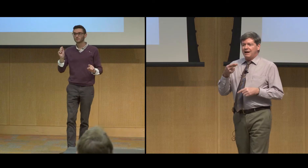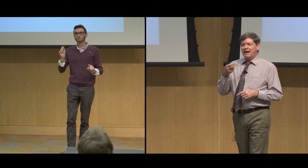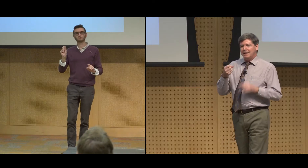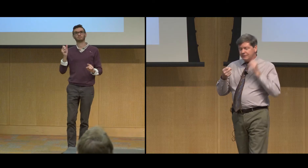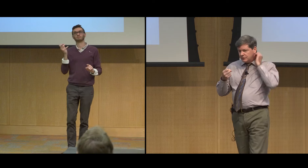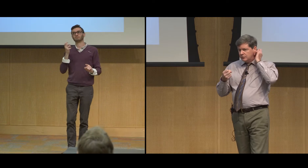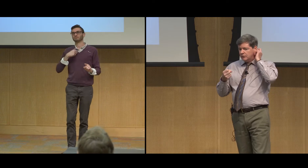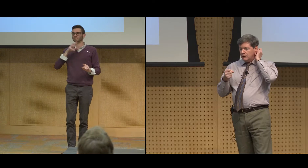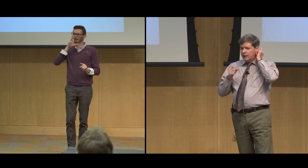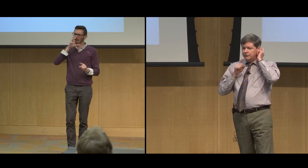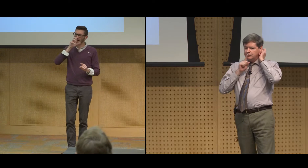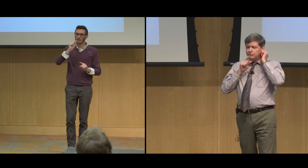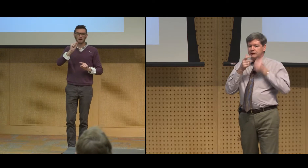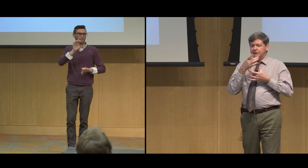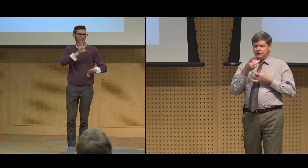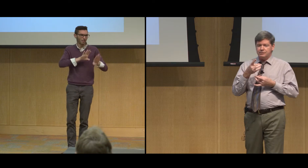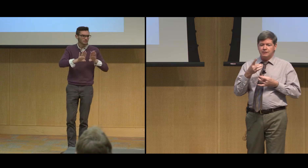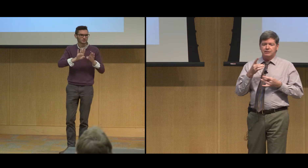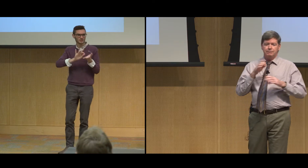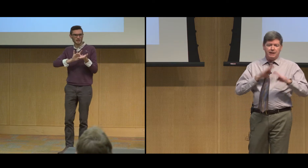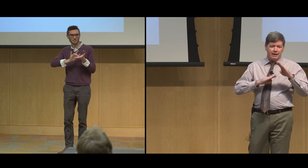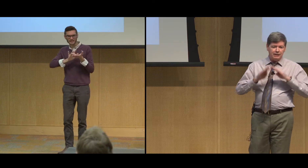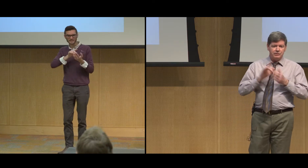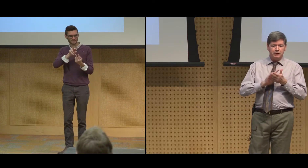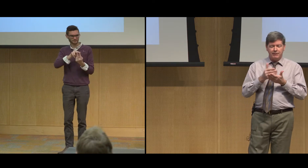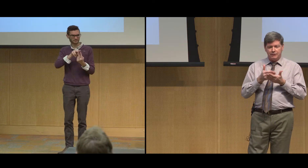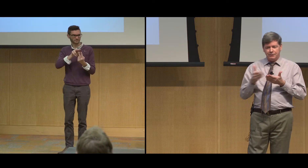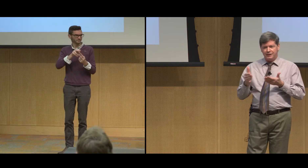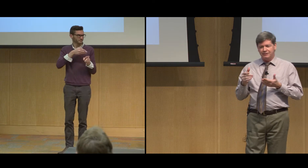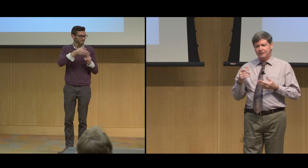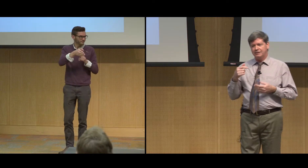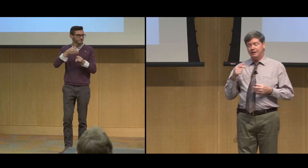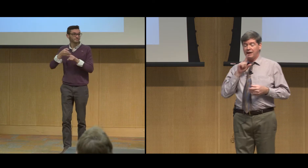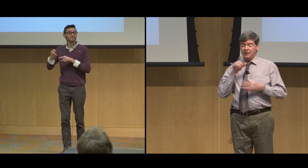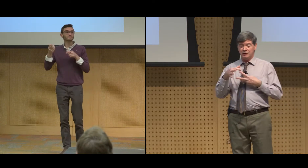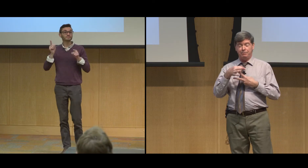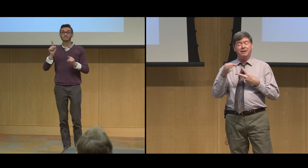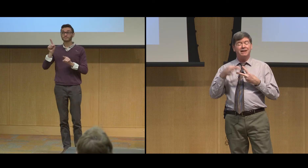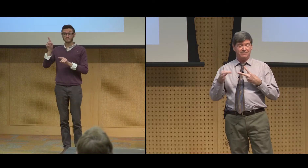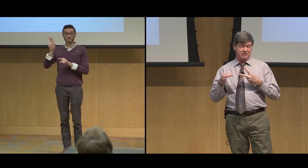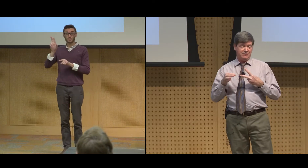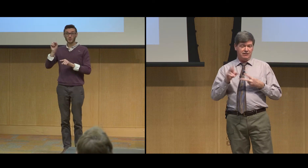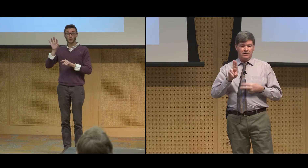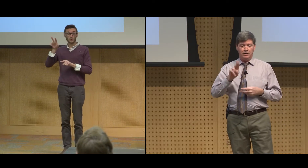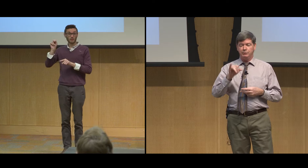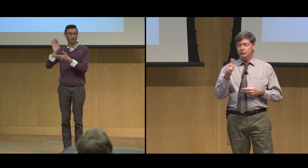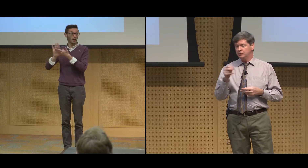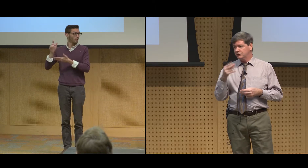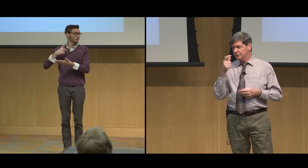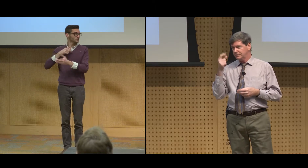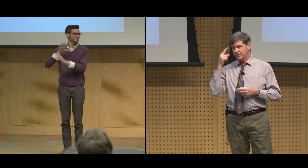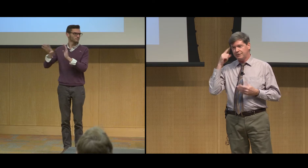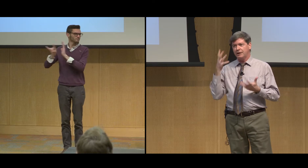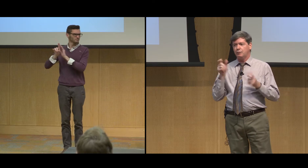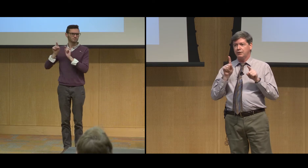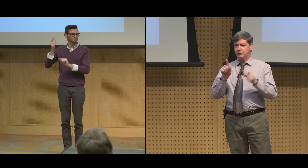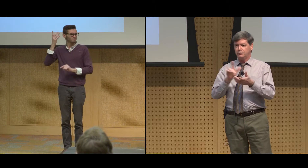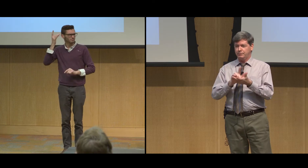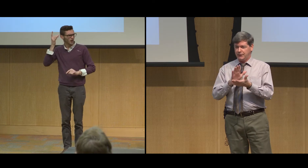So, when I was in high school, I was really interested in Biology and medical things. And I actually picked Union